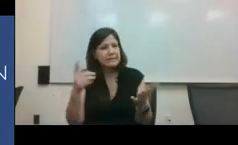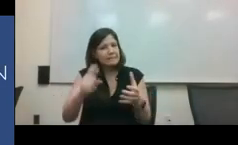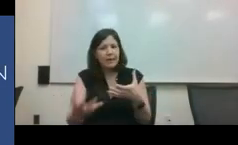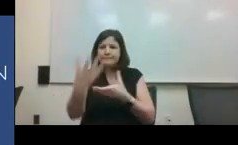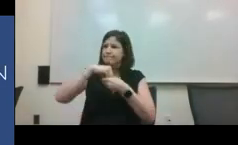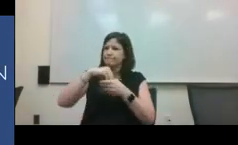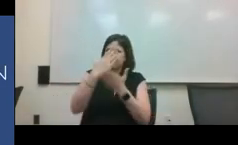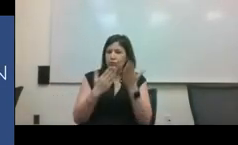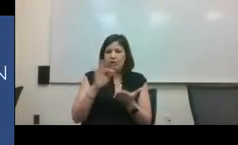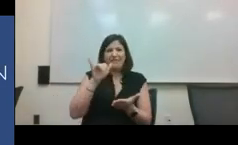if it's gonna be meaningful.